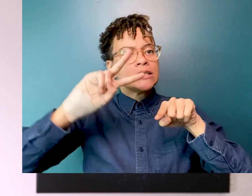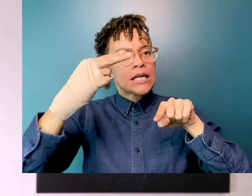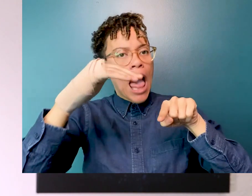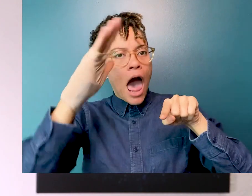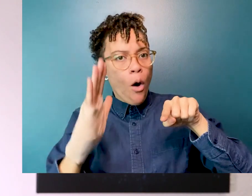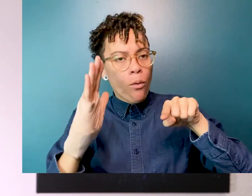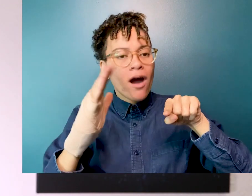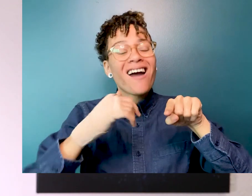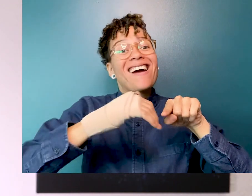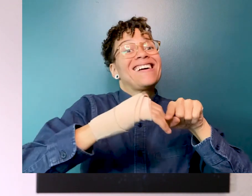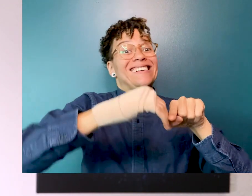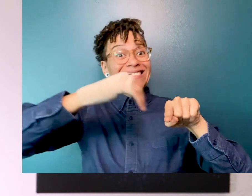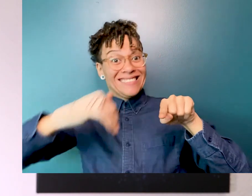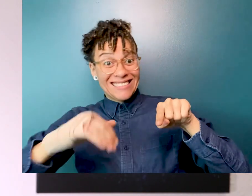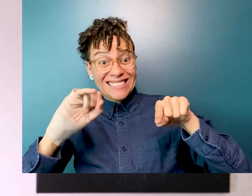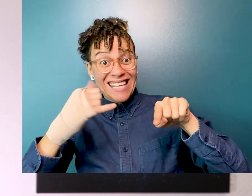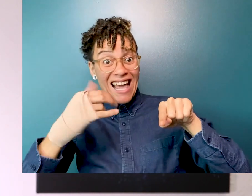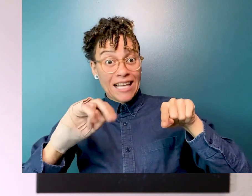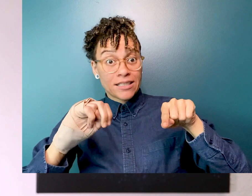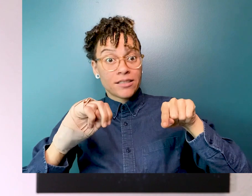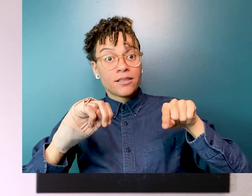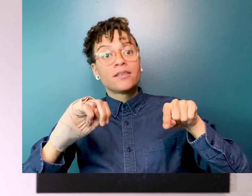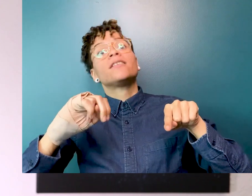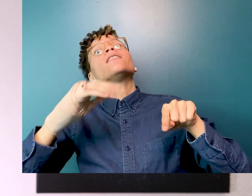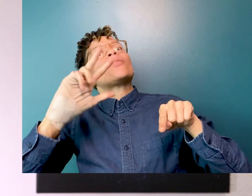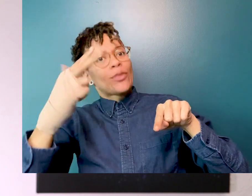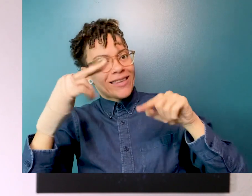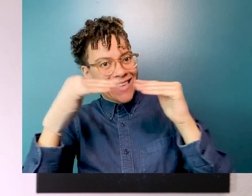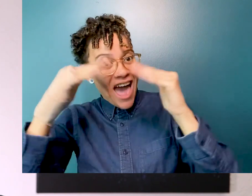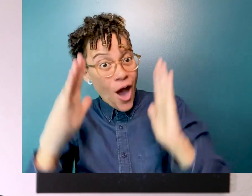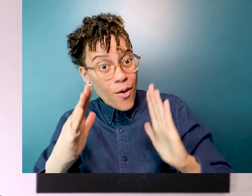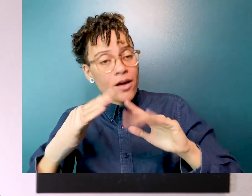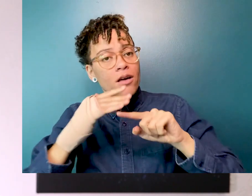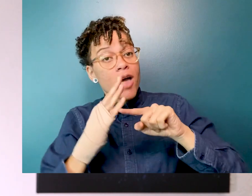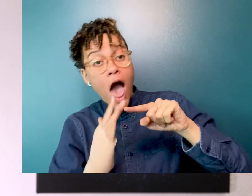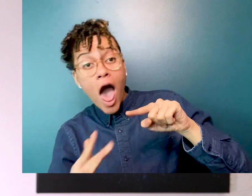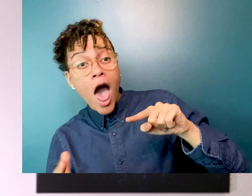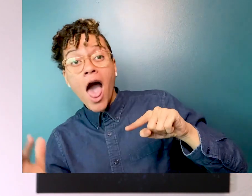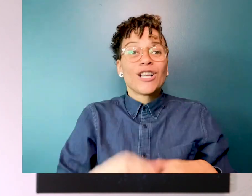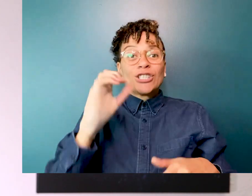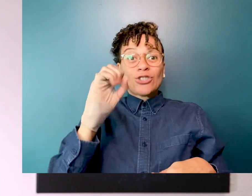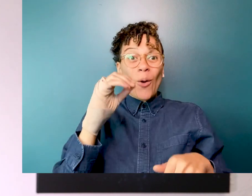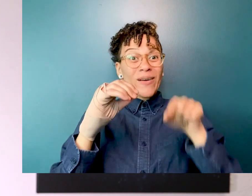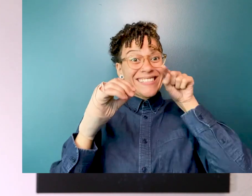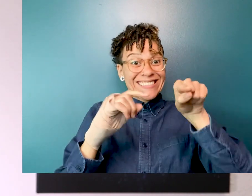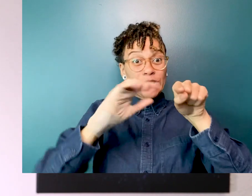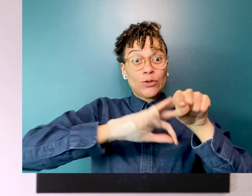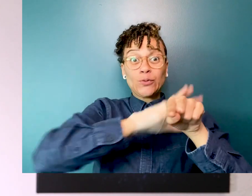that rising sign becomes the first house nonetheless, and then the sign after that becomes the second